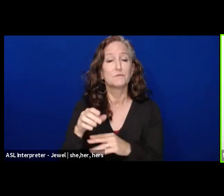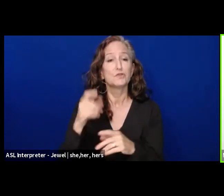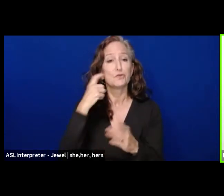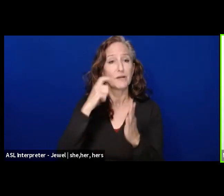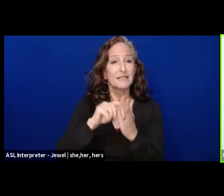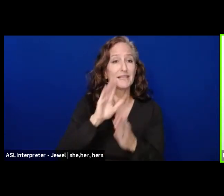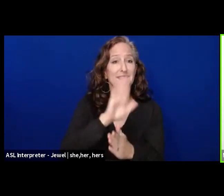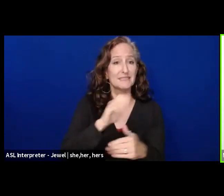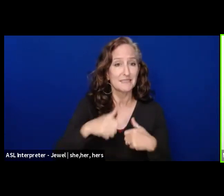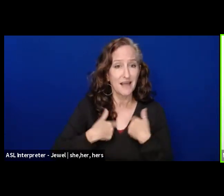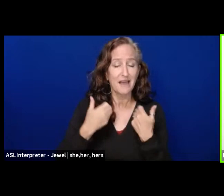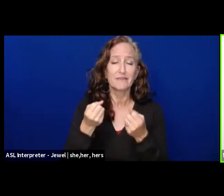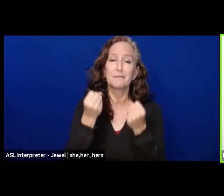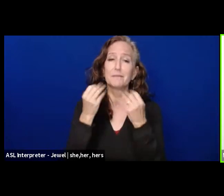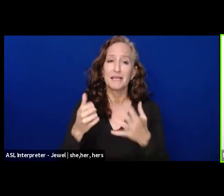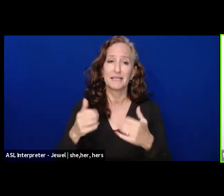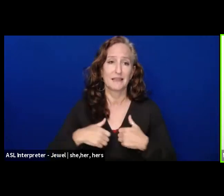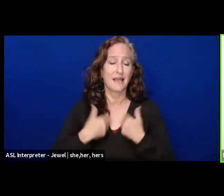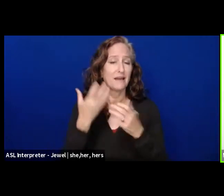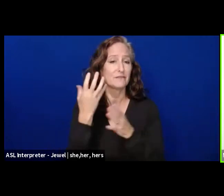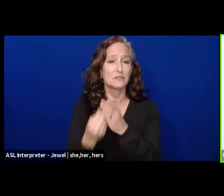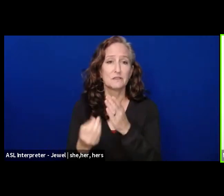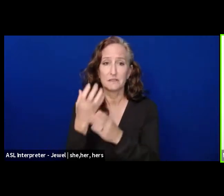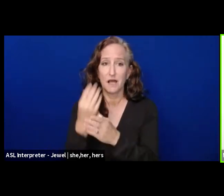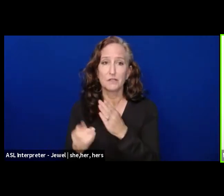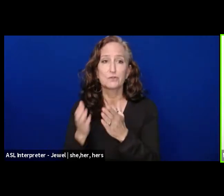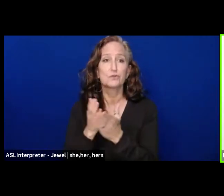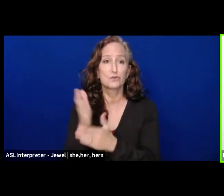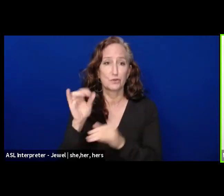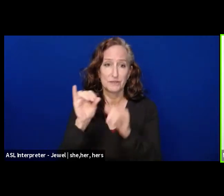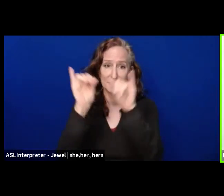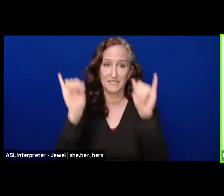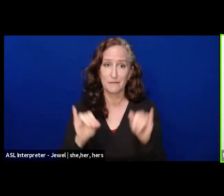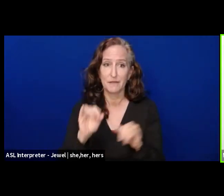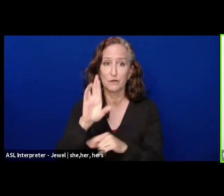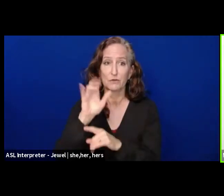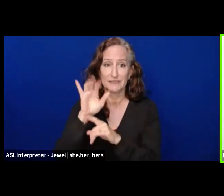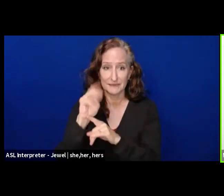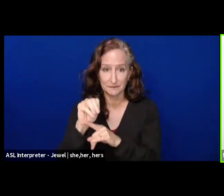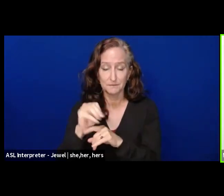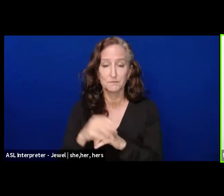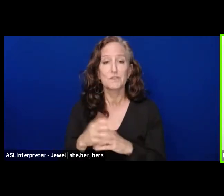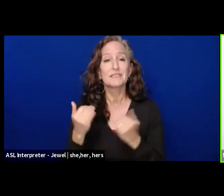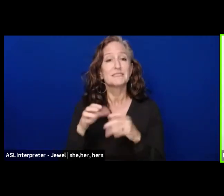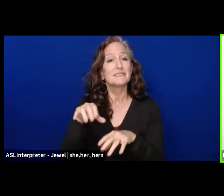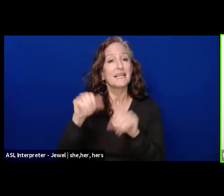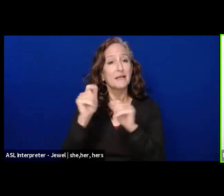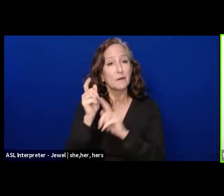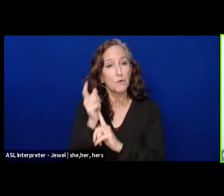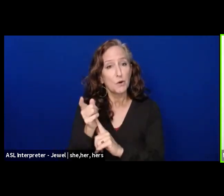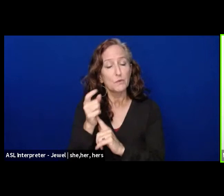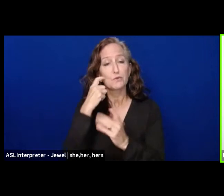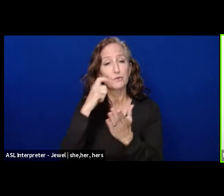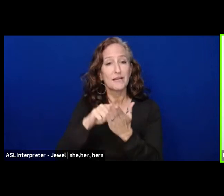and injustice. Let's just take a moment here to recognize their lives and this moment.